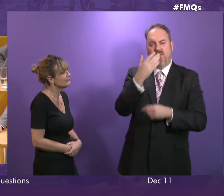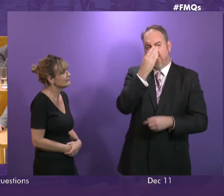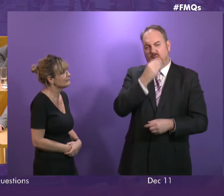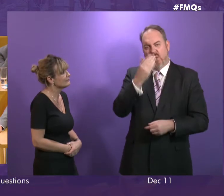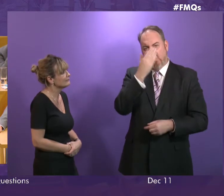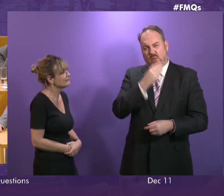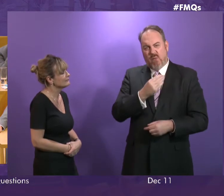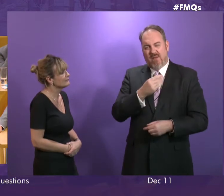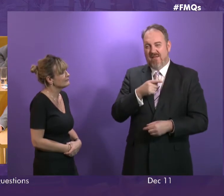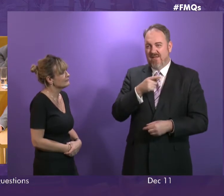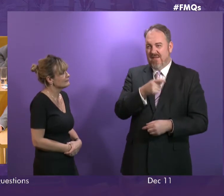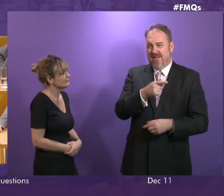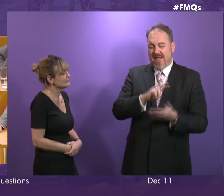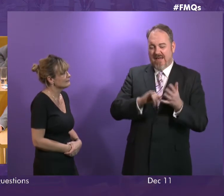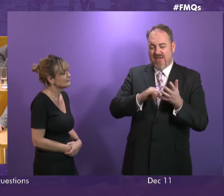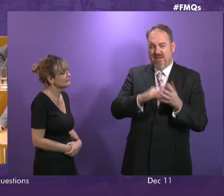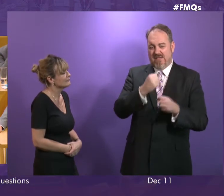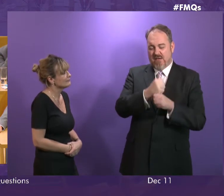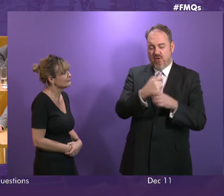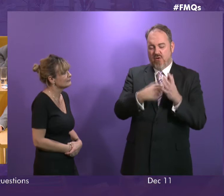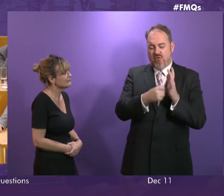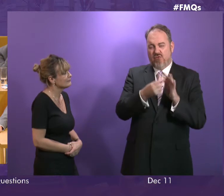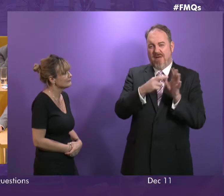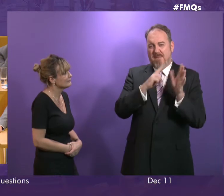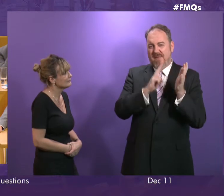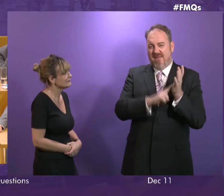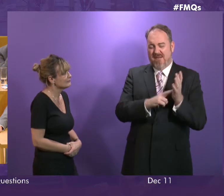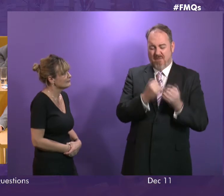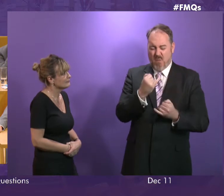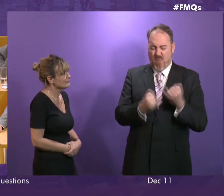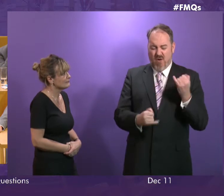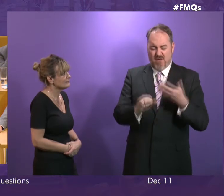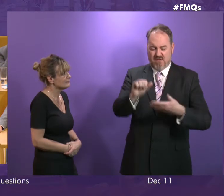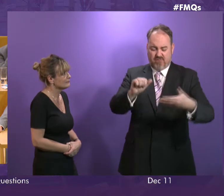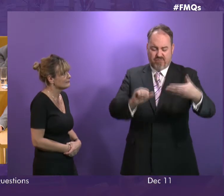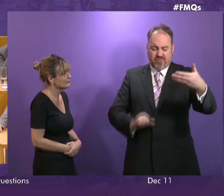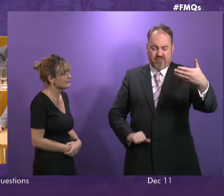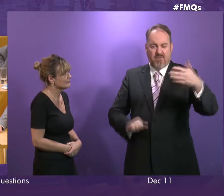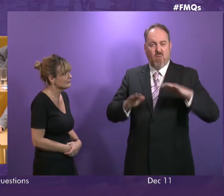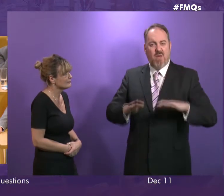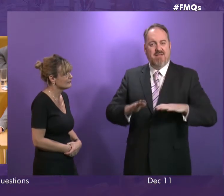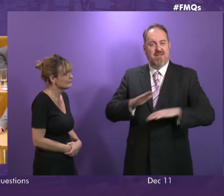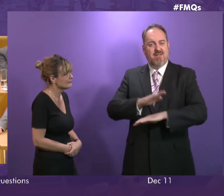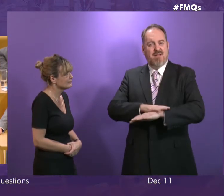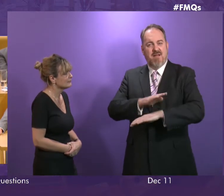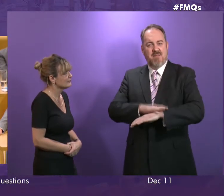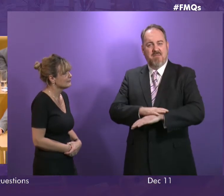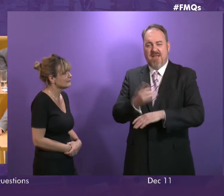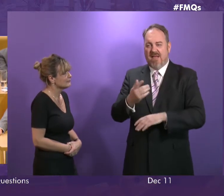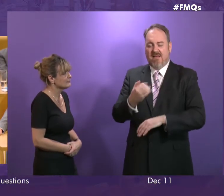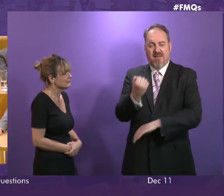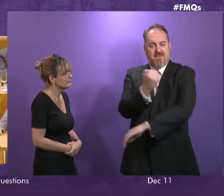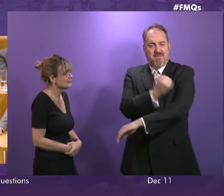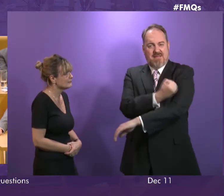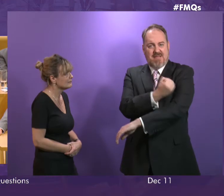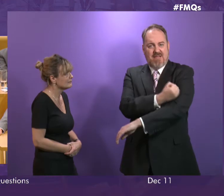of the worst waiting times, GP practices closing and many patients not getting vital vaccinations.